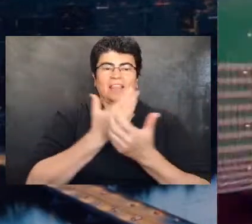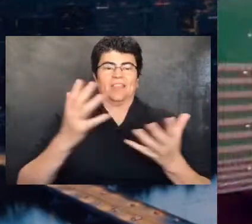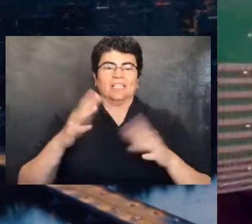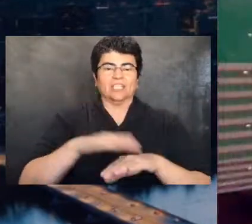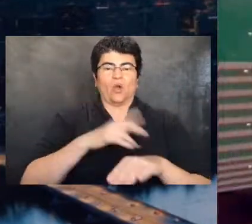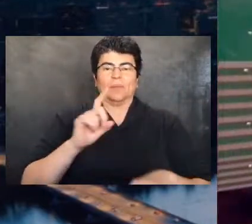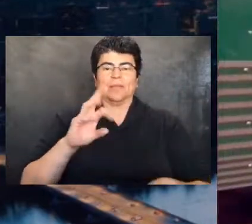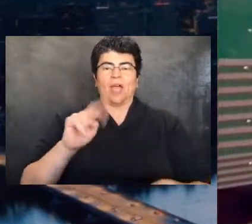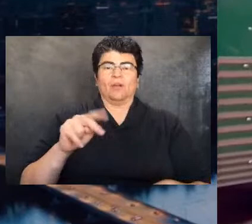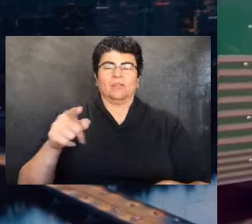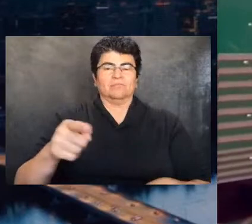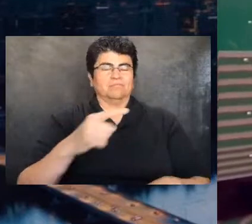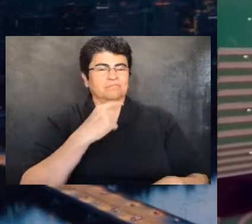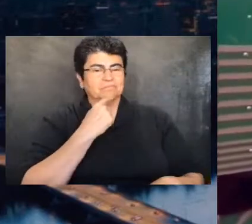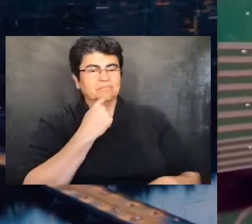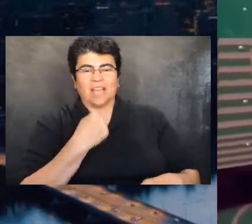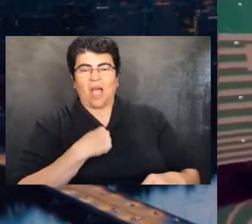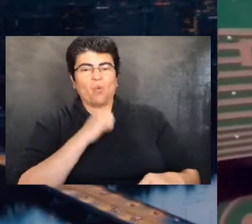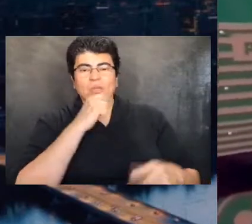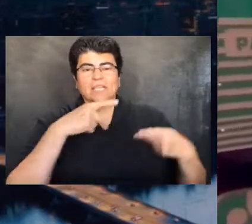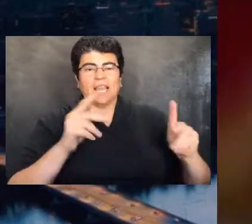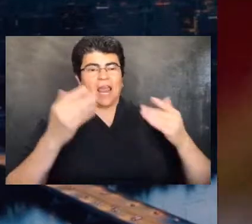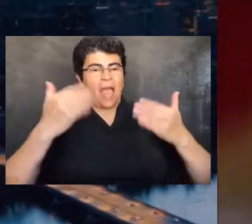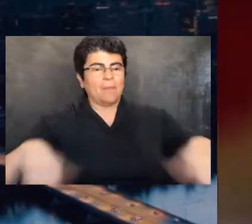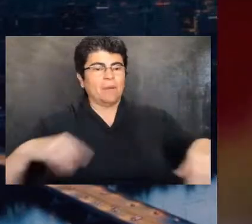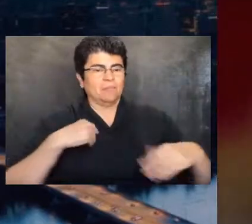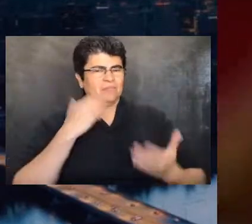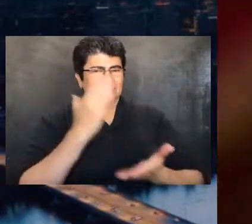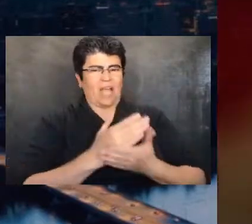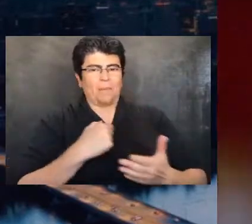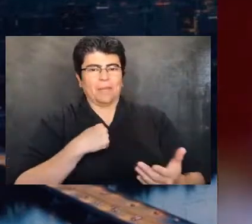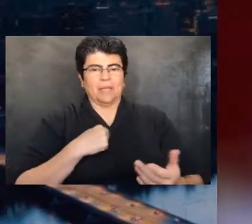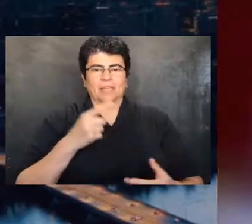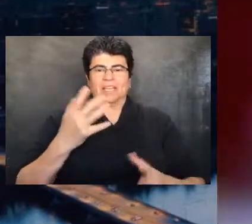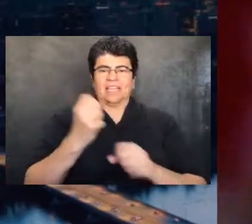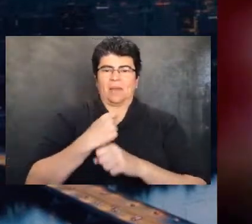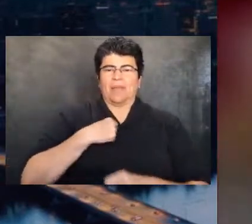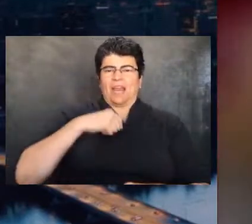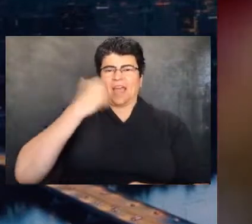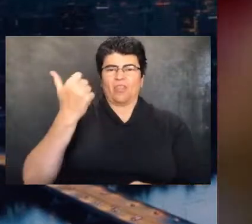I wasn't gonna let amputation of my legs stop me. Get me another one!